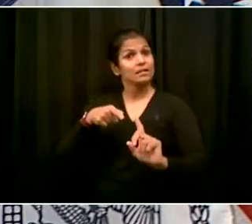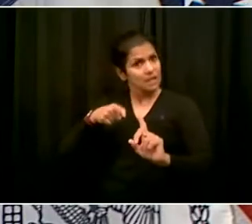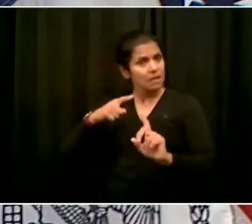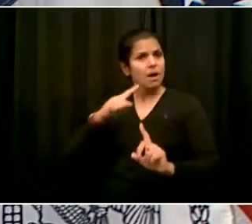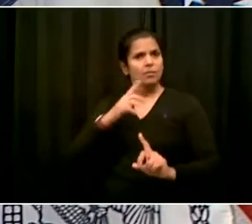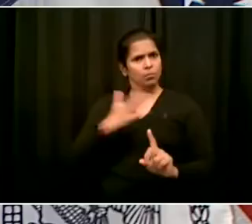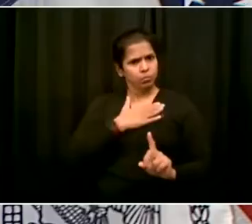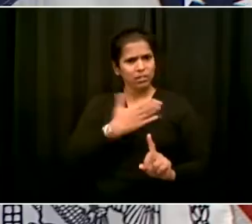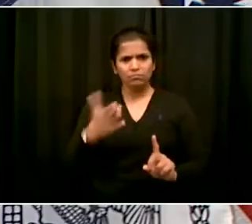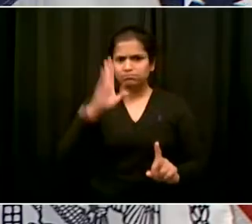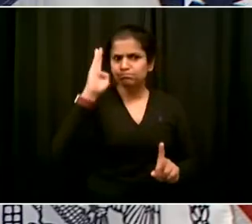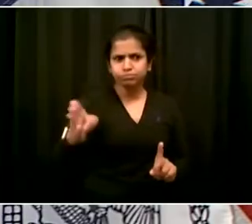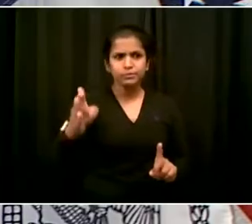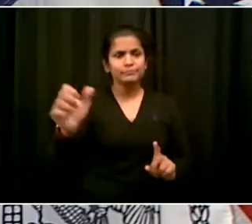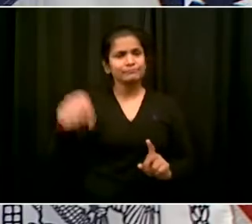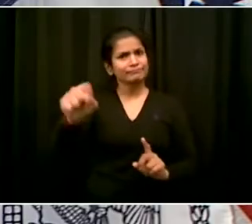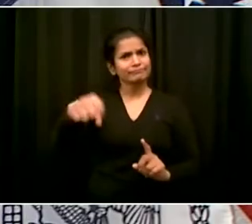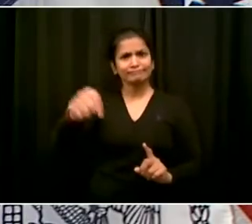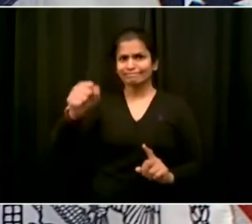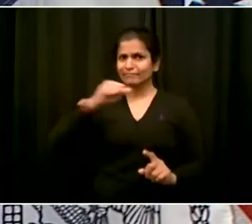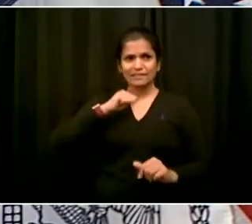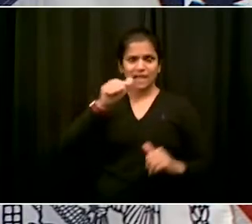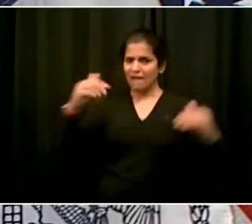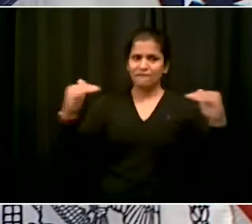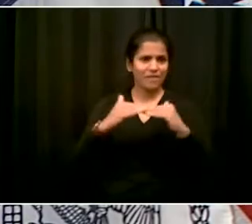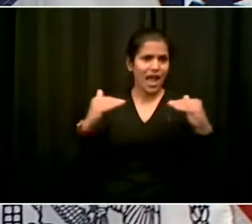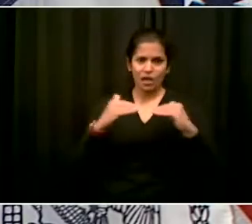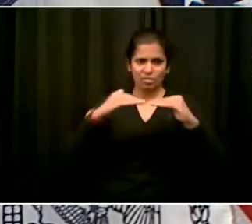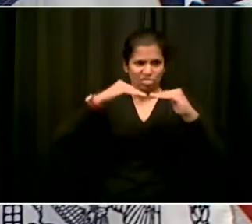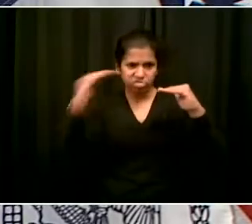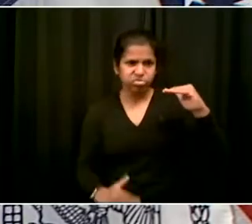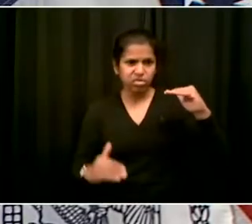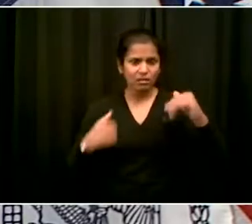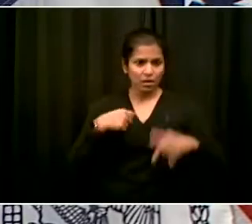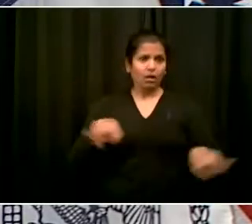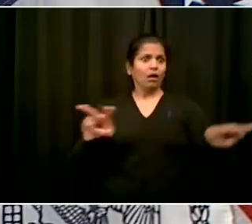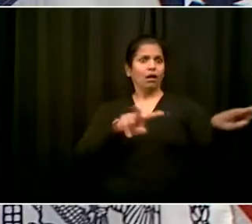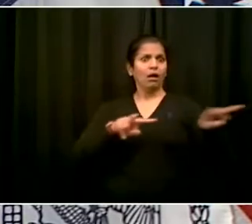DISPARITY TO COMMUNITIES THAT HAVE BEEN